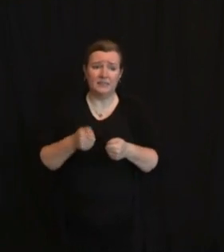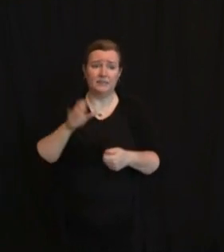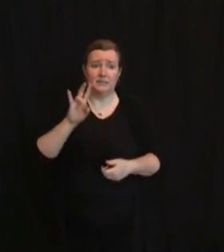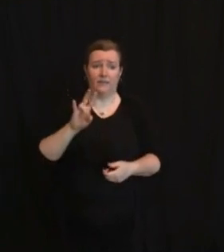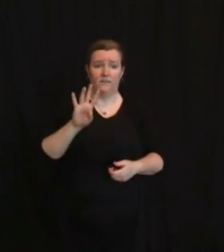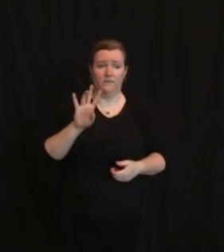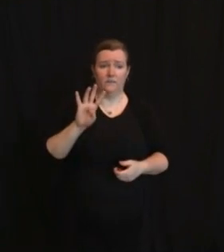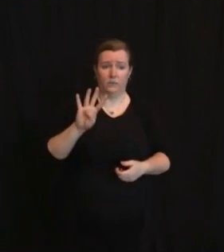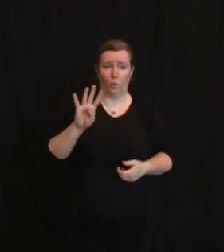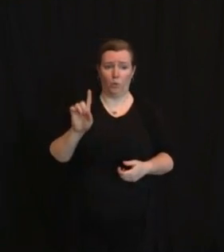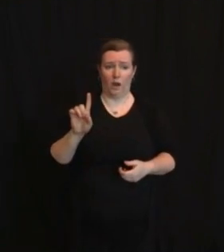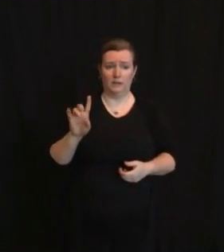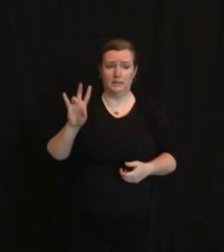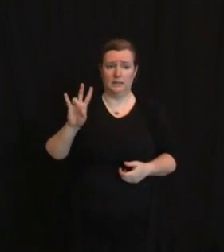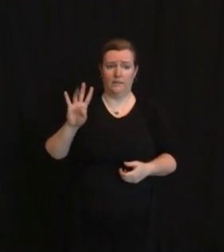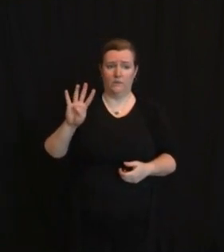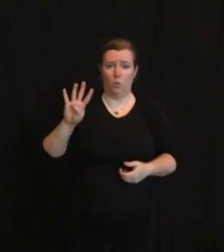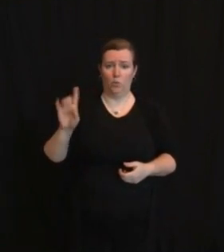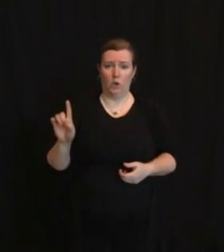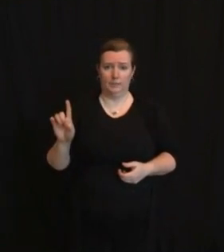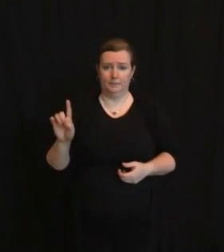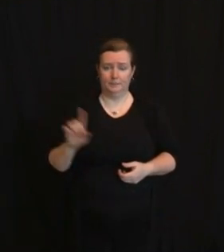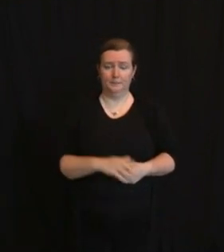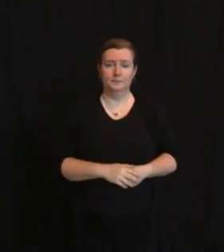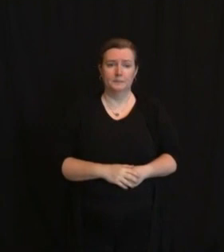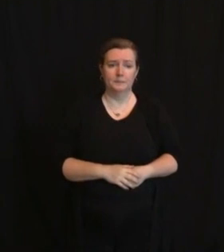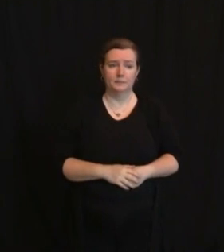TWO RESOURCES INCLUDE THE MENTAL HEALTH HOTLINE 866-202-